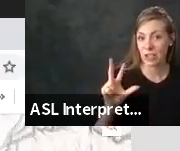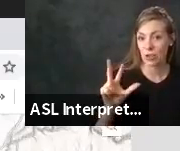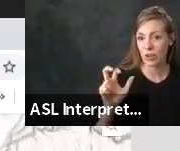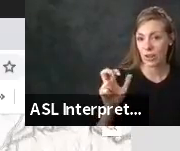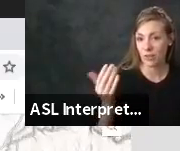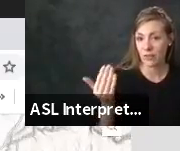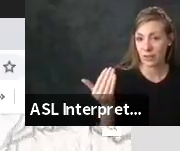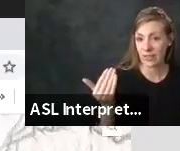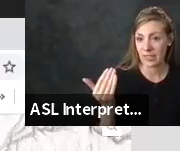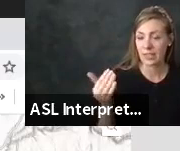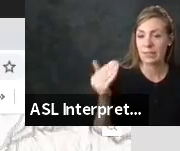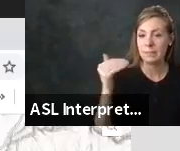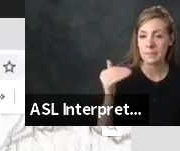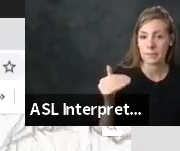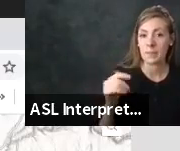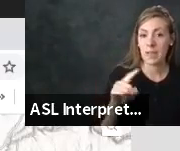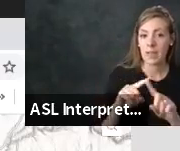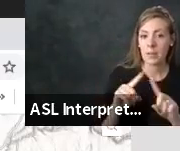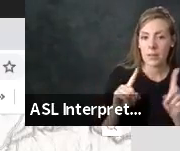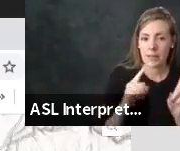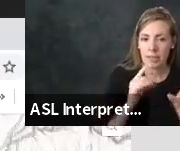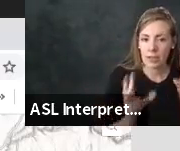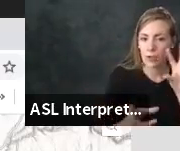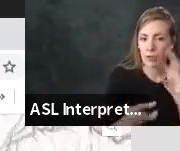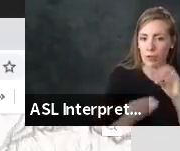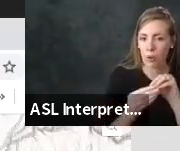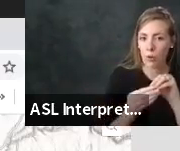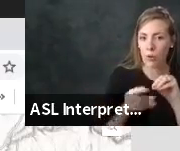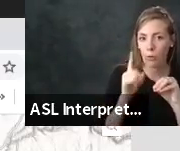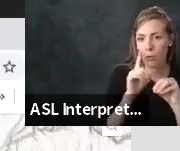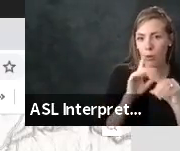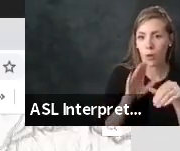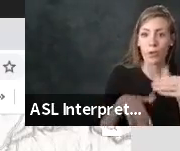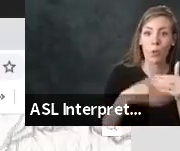And then the total number of cases over all time, which is 5800.